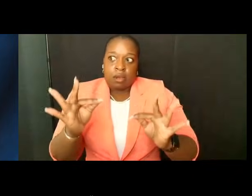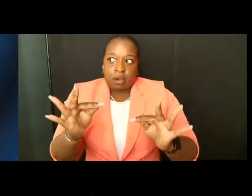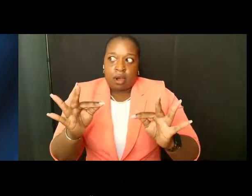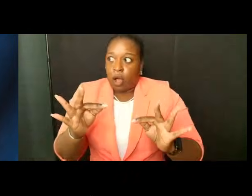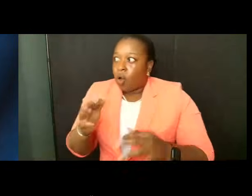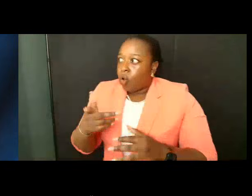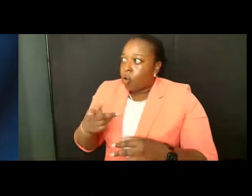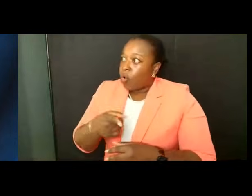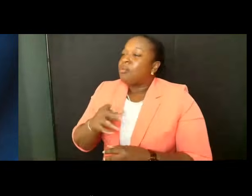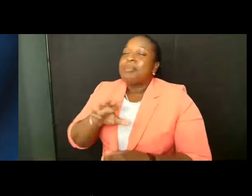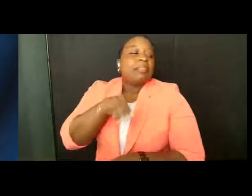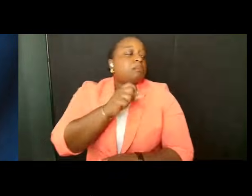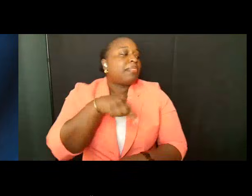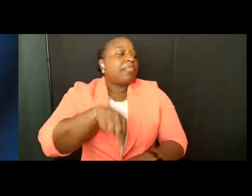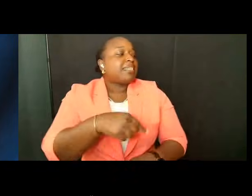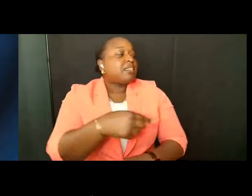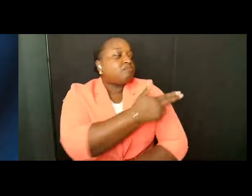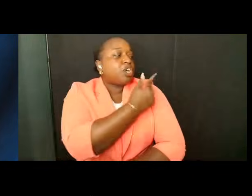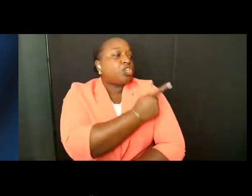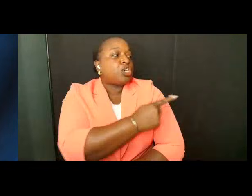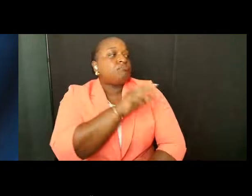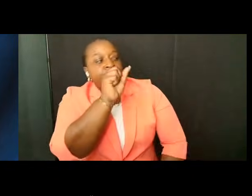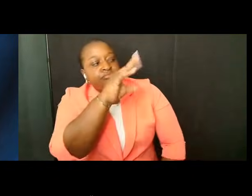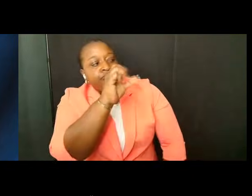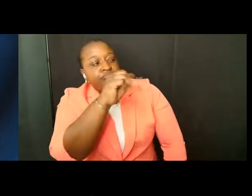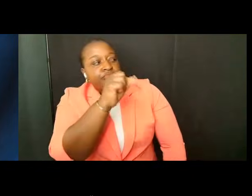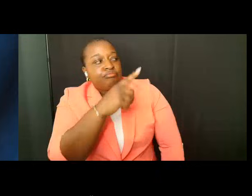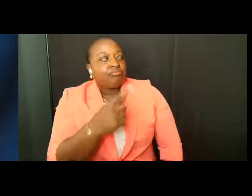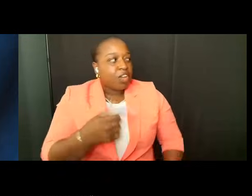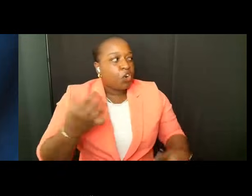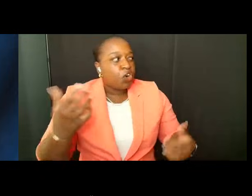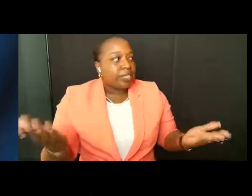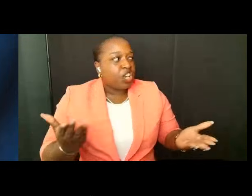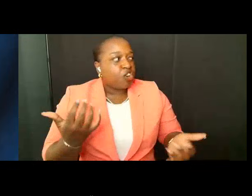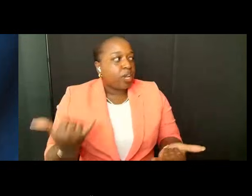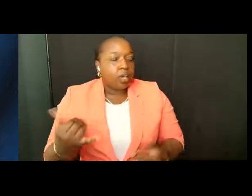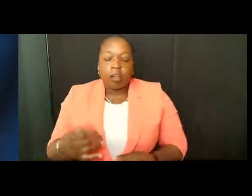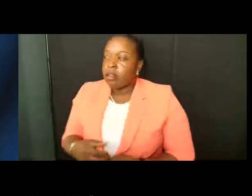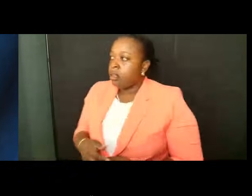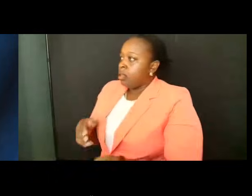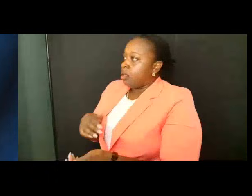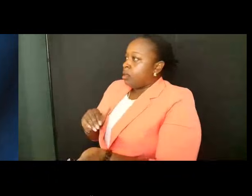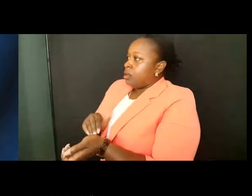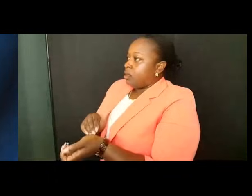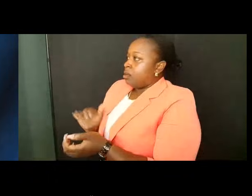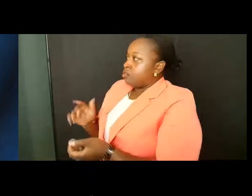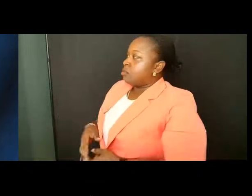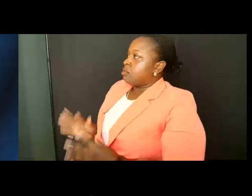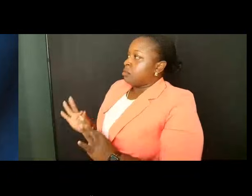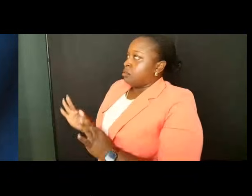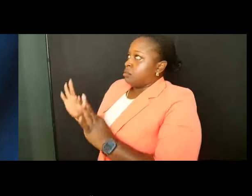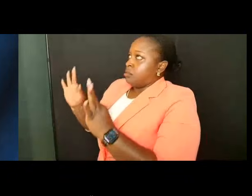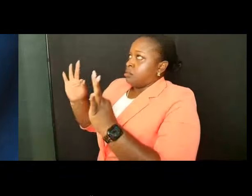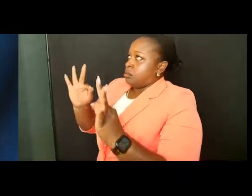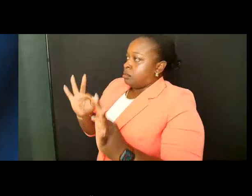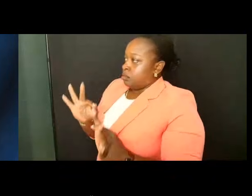to hospital again. I actually understand their frustration, and I tell them, "Look, gene therapy